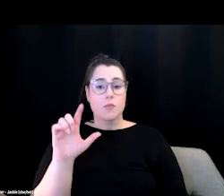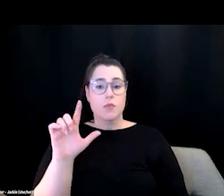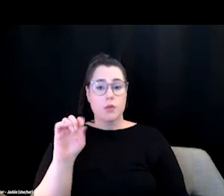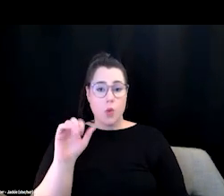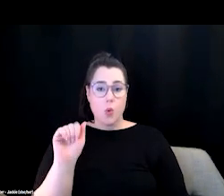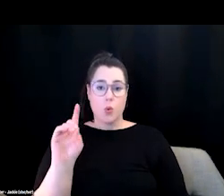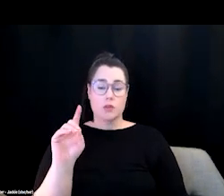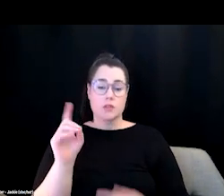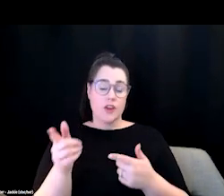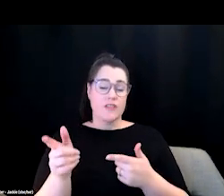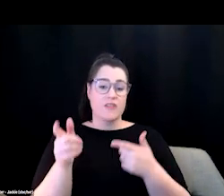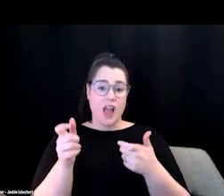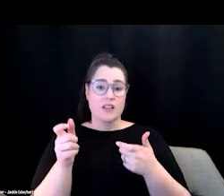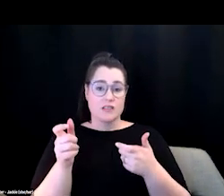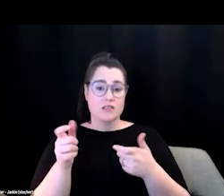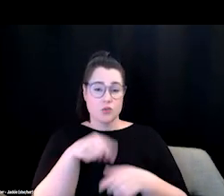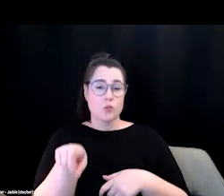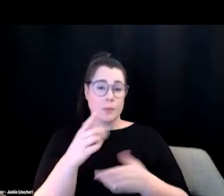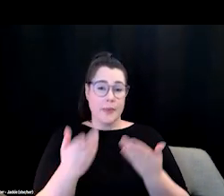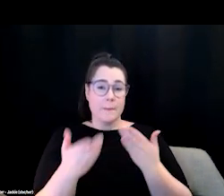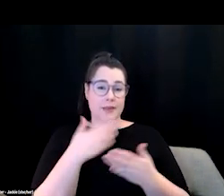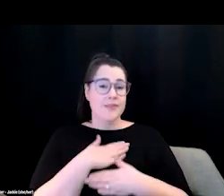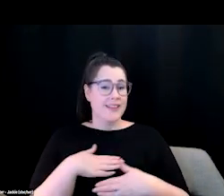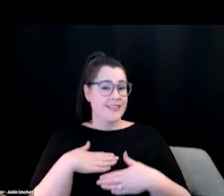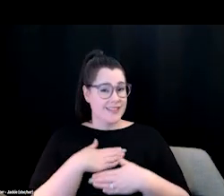you might be pleasantly surprised how quickly these file uploads occur in this system.